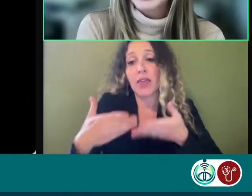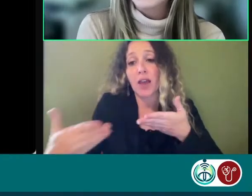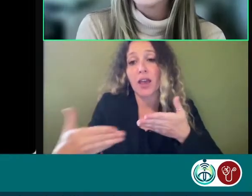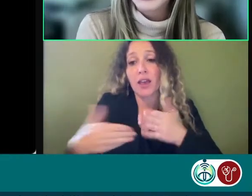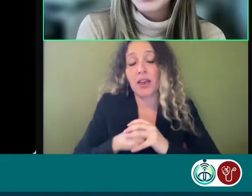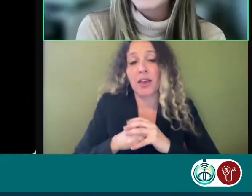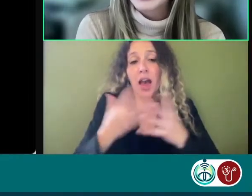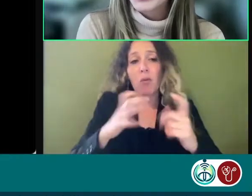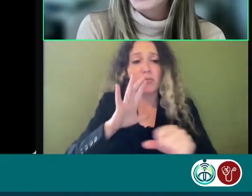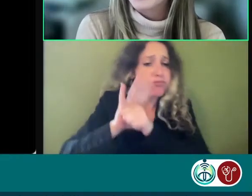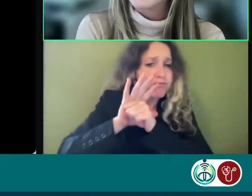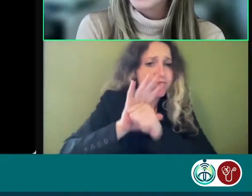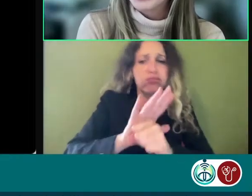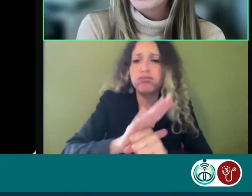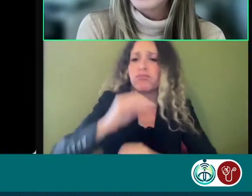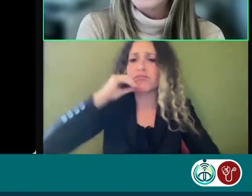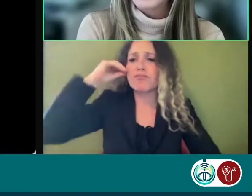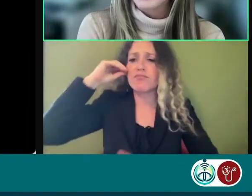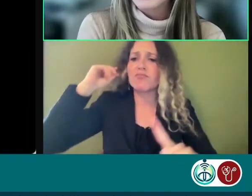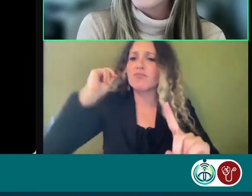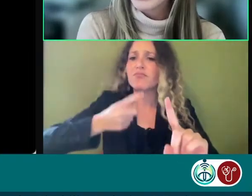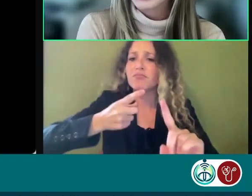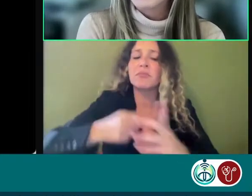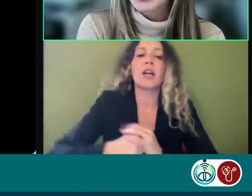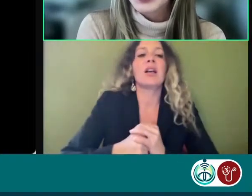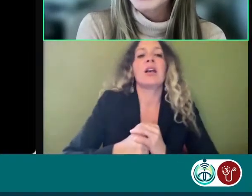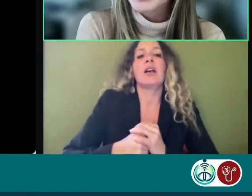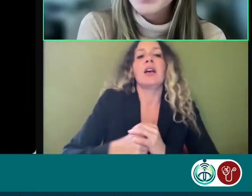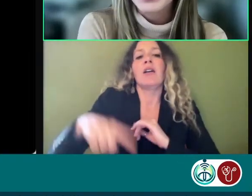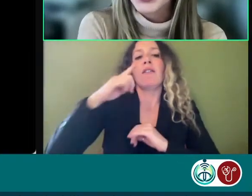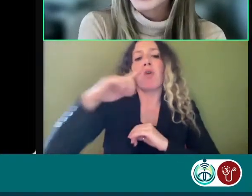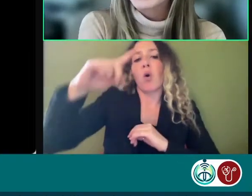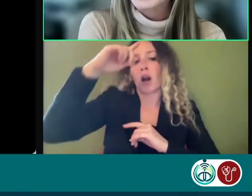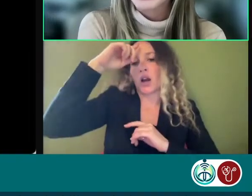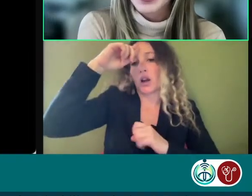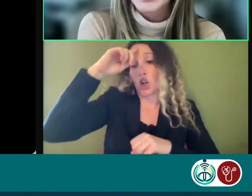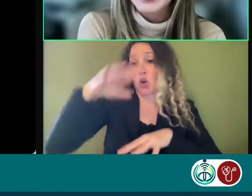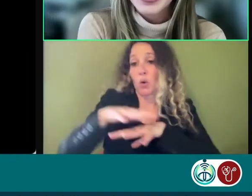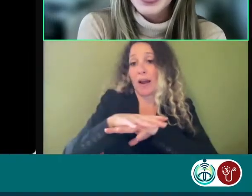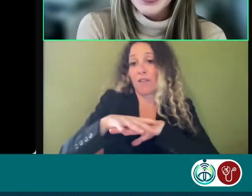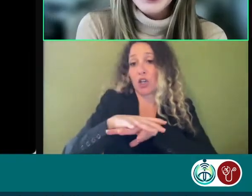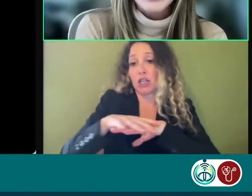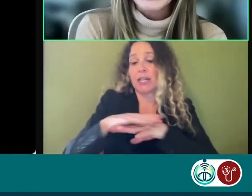heterogeneous nature of the neurodivergent community, specifically autism and IDD. And